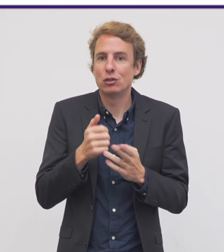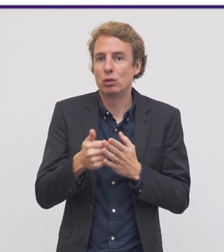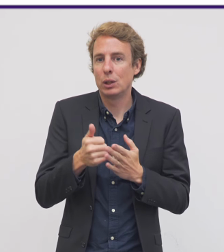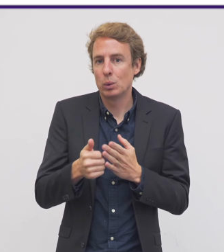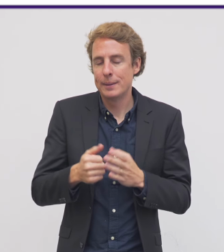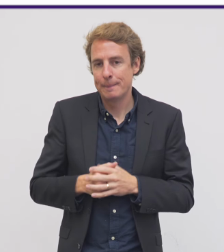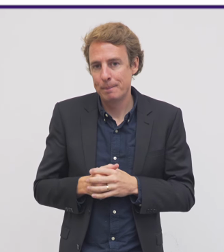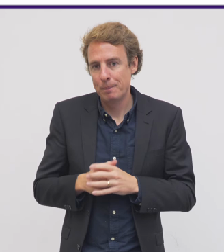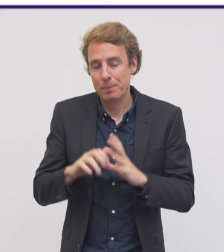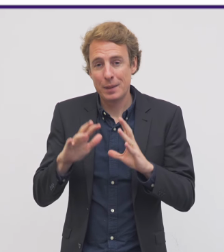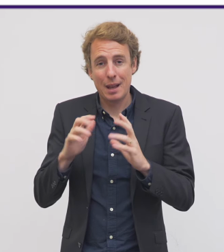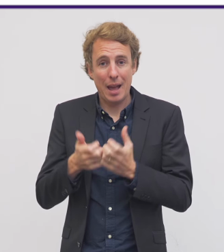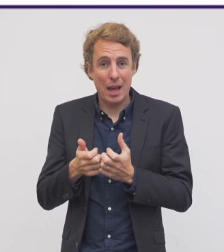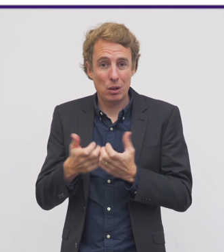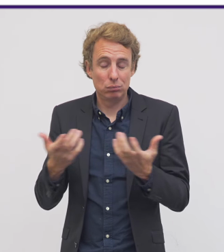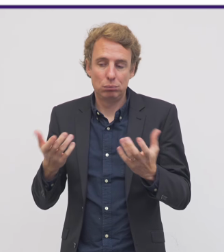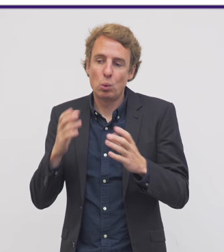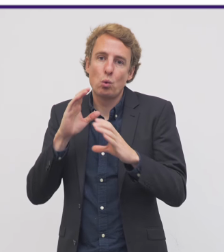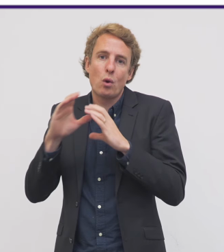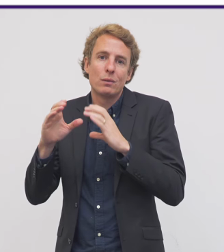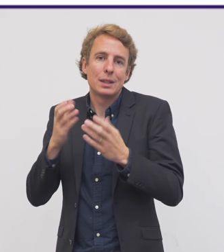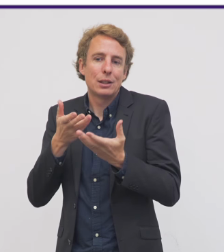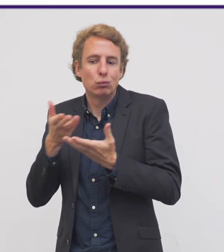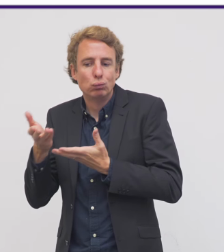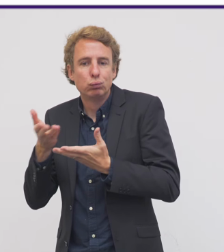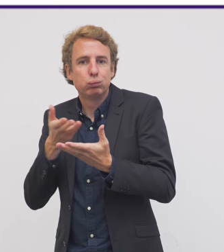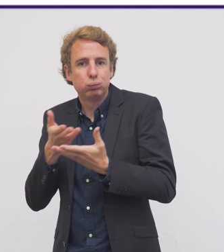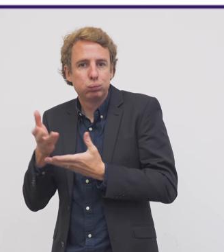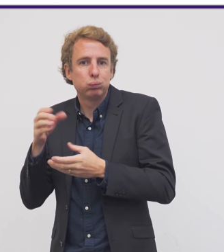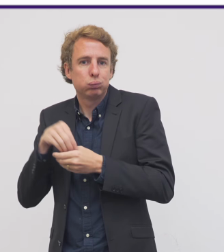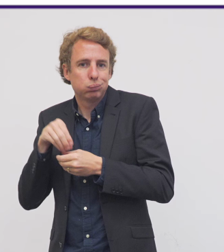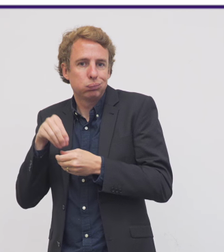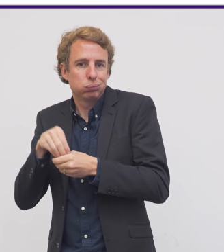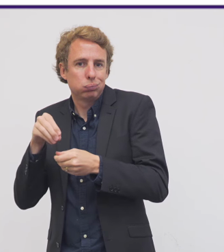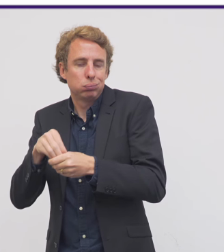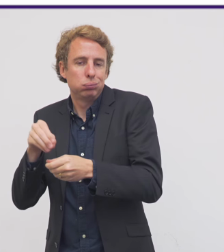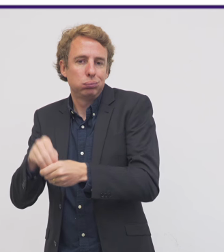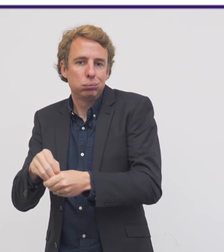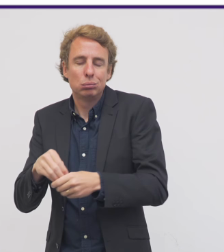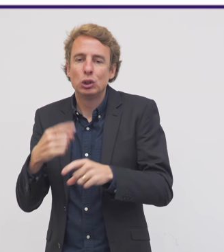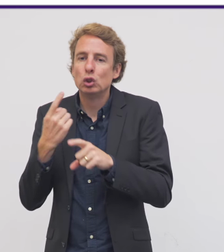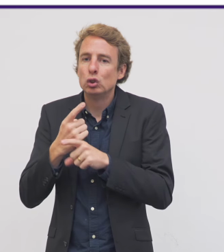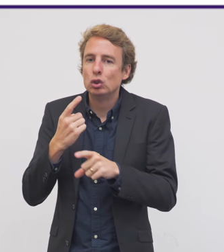They bake in conversation, they do chat ops, they do stand-ups,